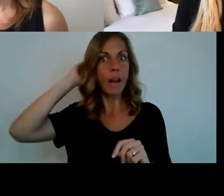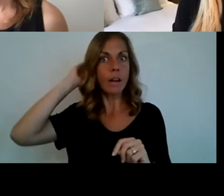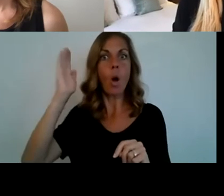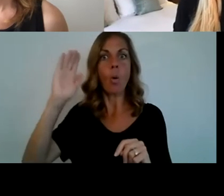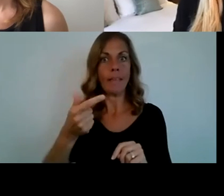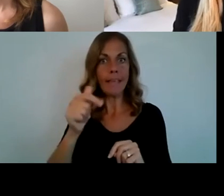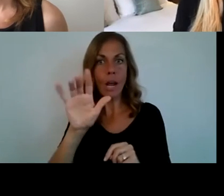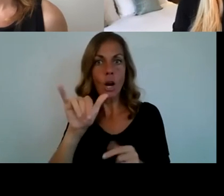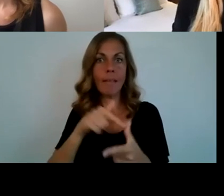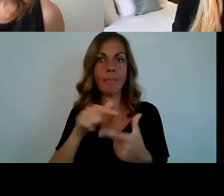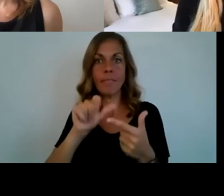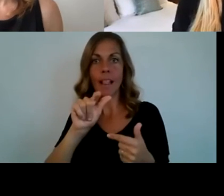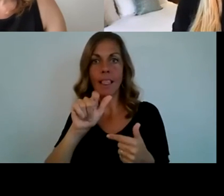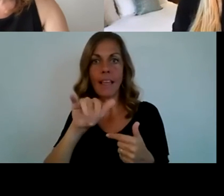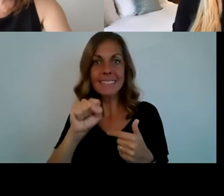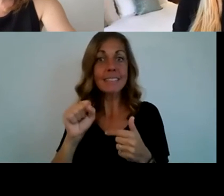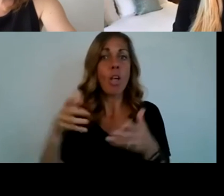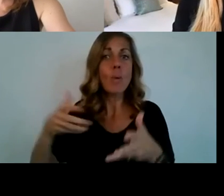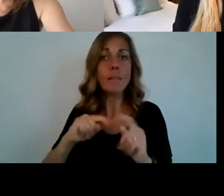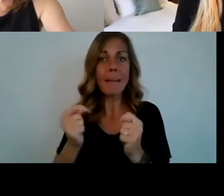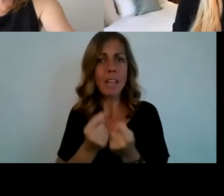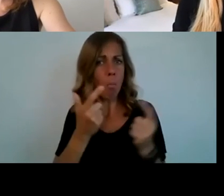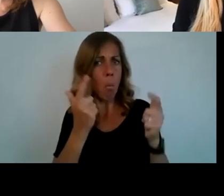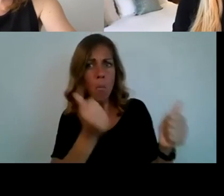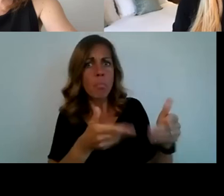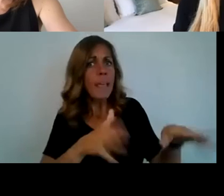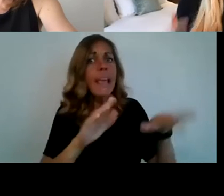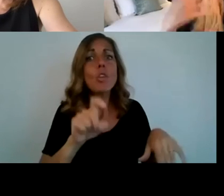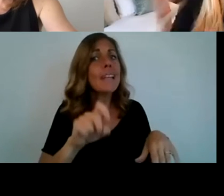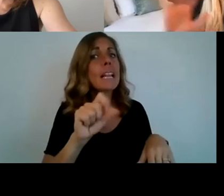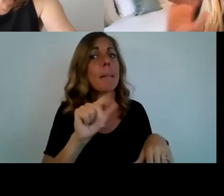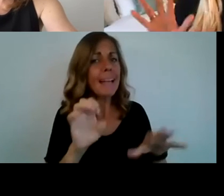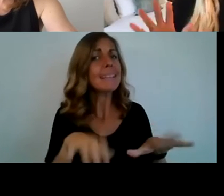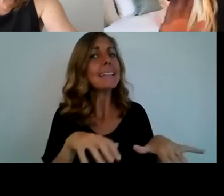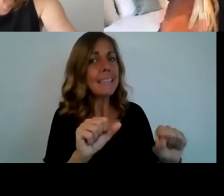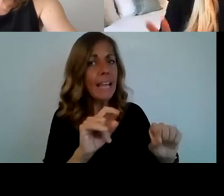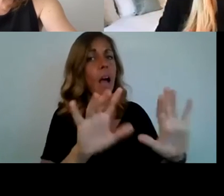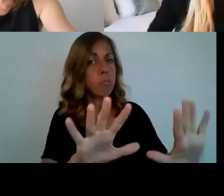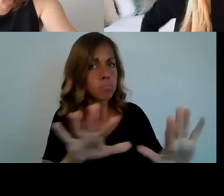me saying, hey, if you need space, take the space. I want to say, inclusive leadership